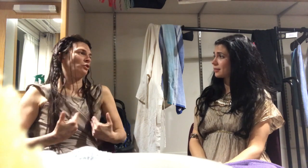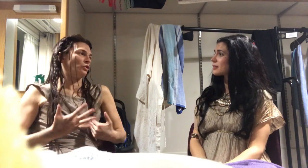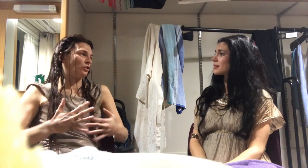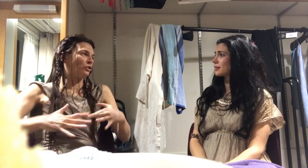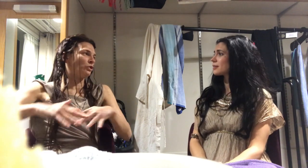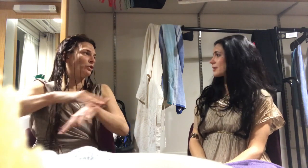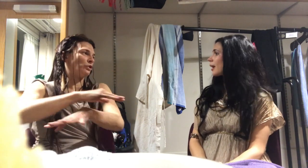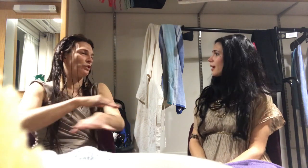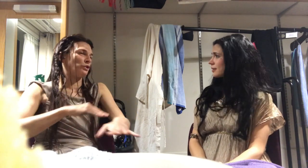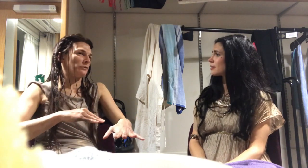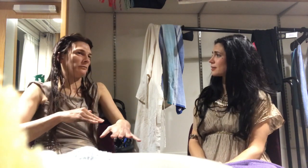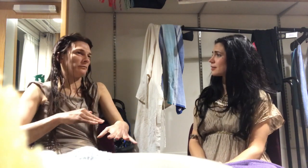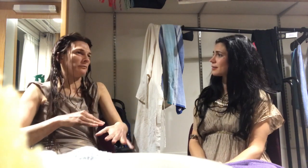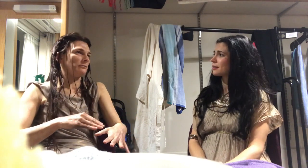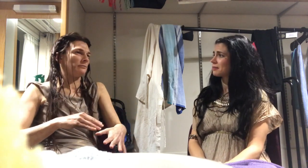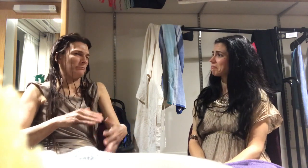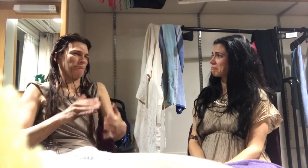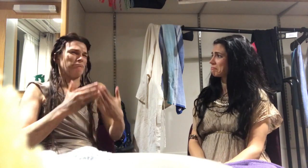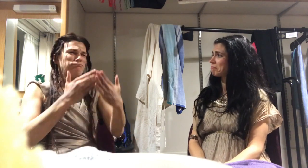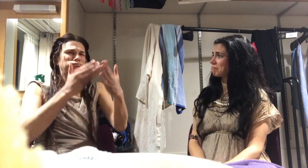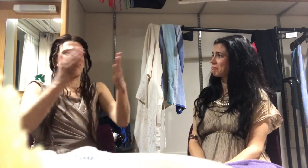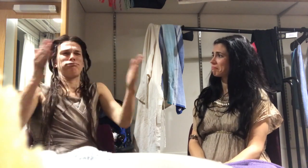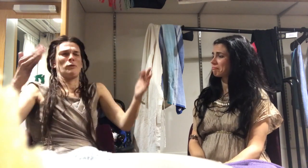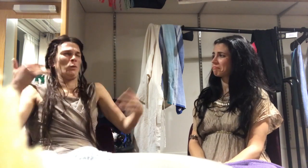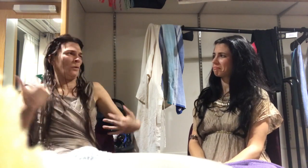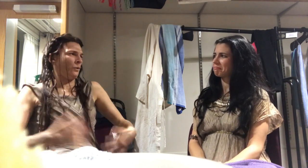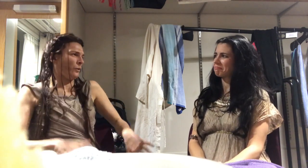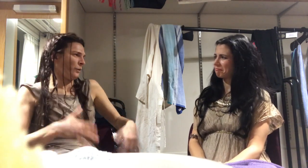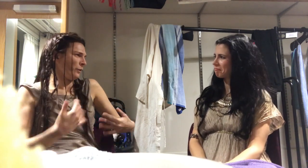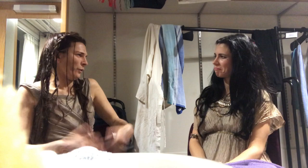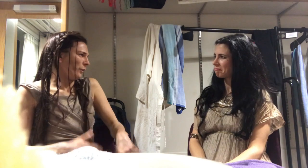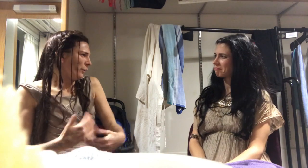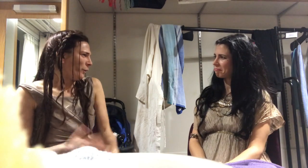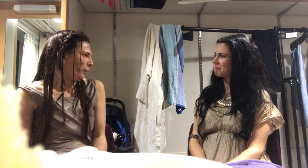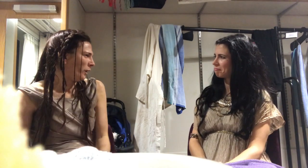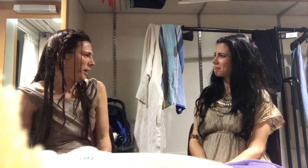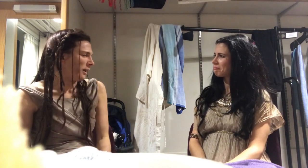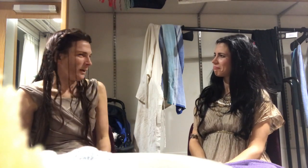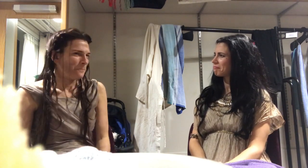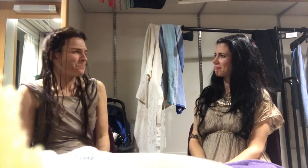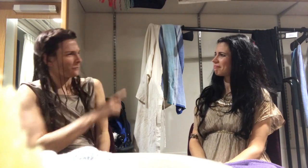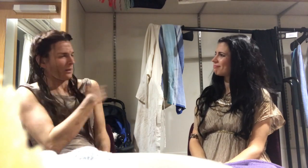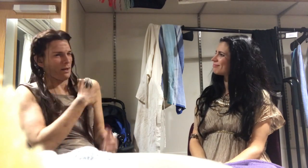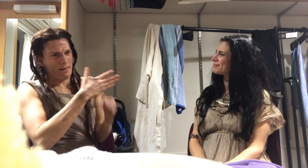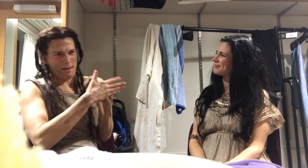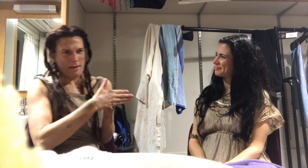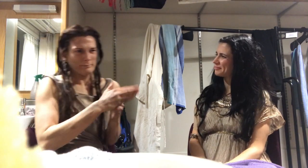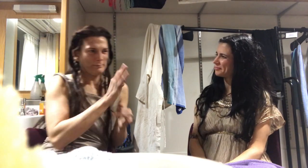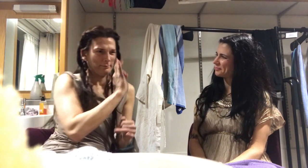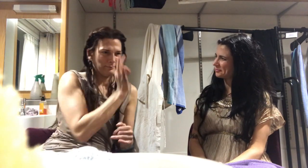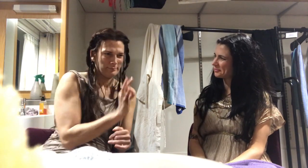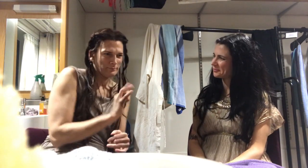That would be a rich cast The openness to diverse opportunities, whoo.... Oh, last question!